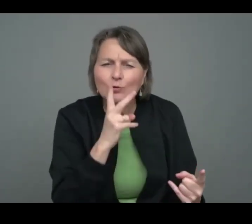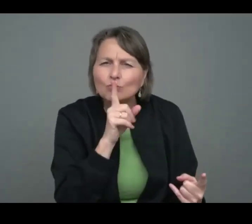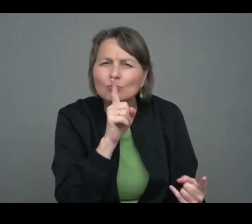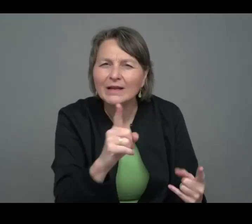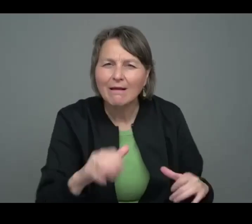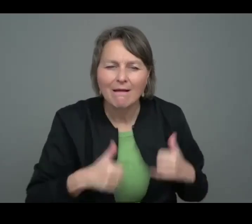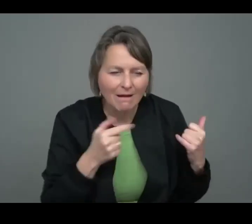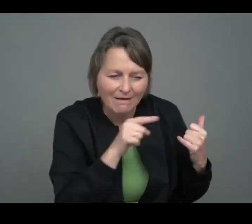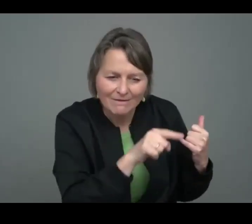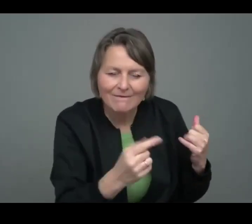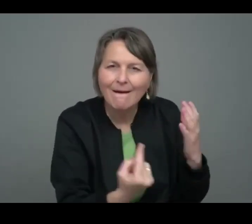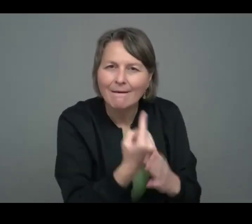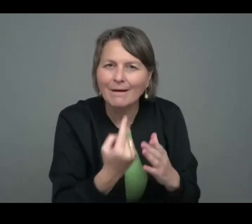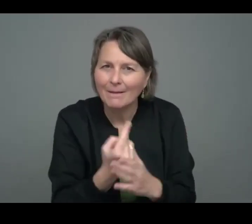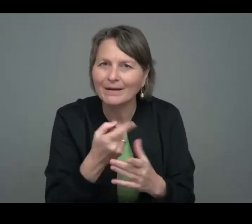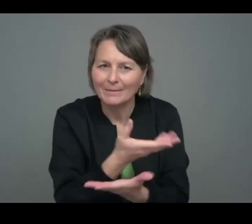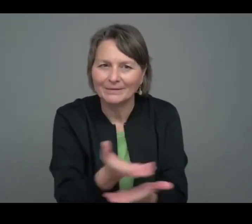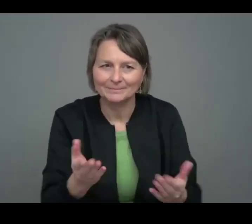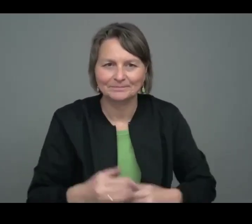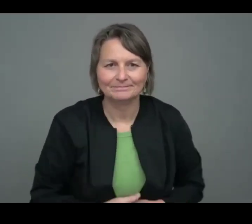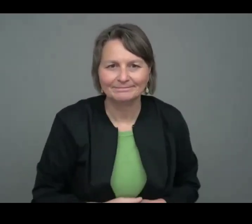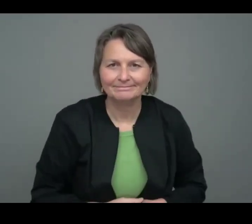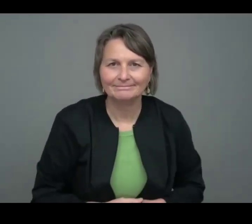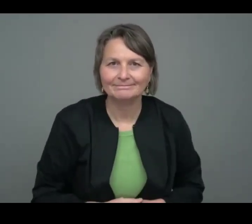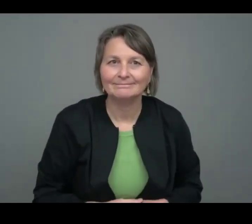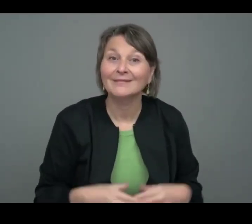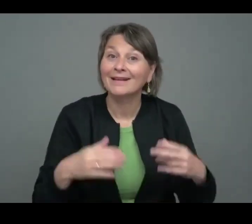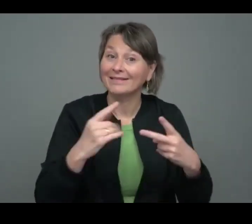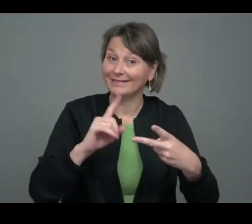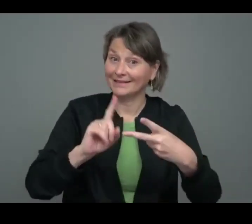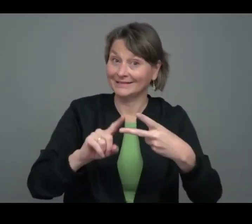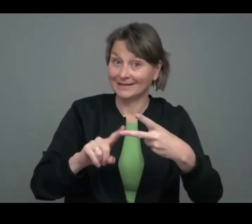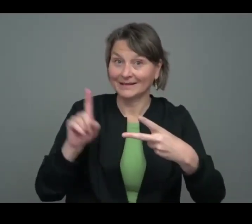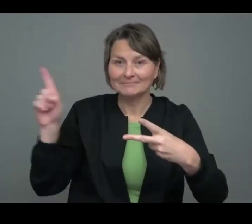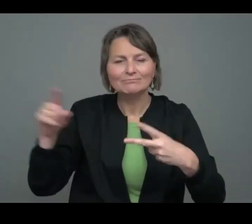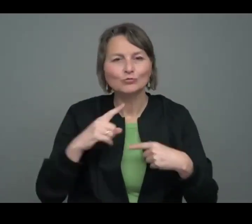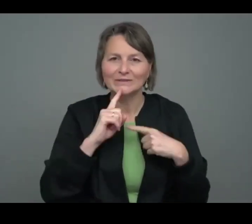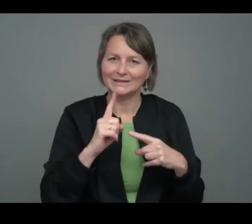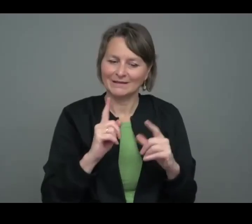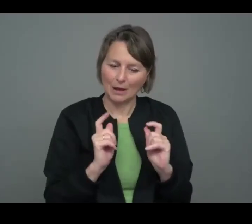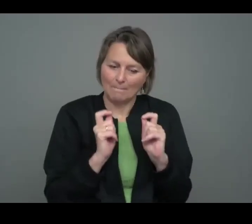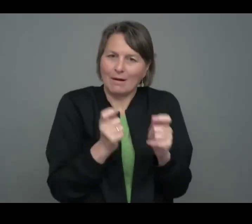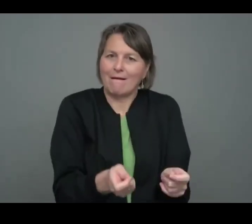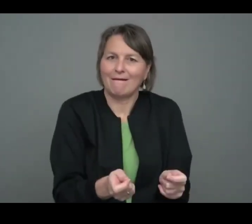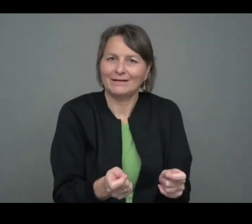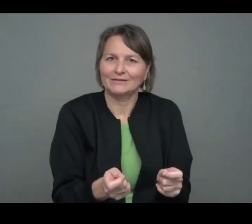So you can now understand that evidence is something really important and provides us